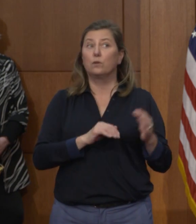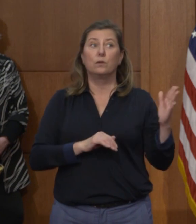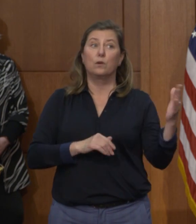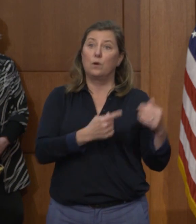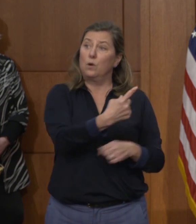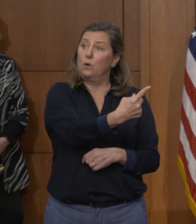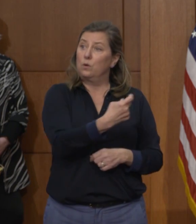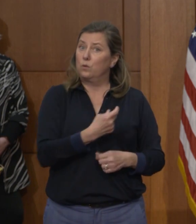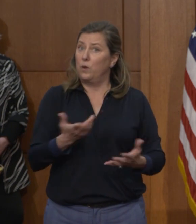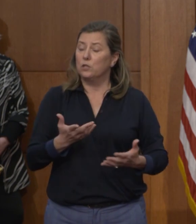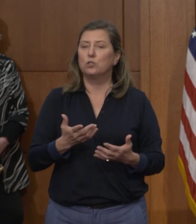Can you expand on this status planning for tracing?